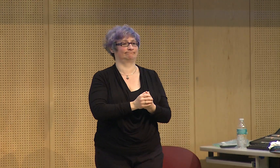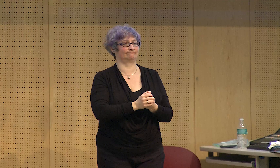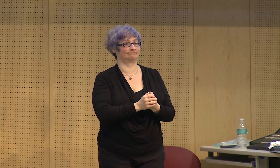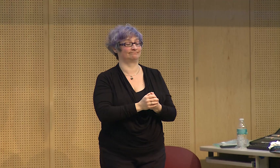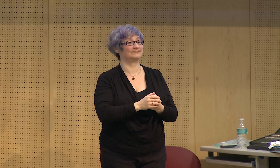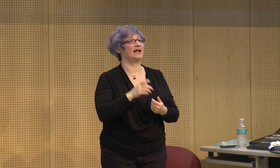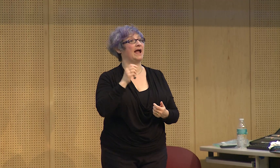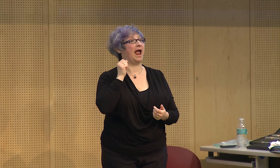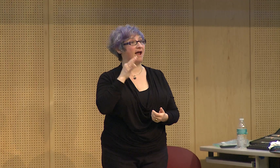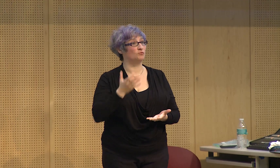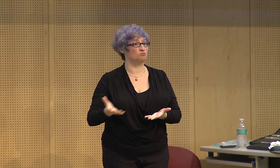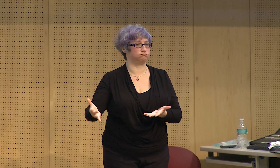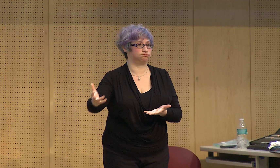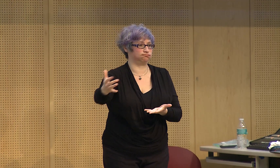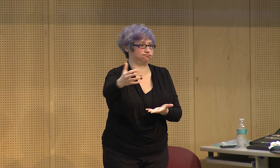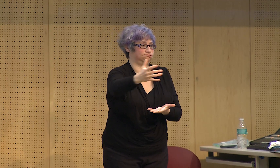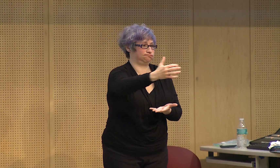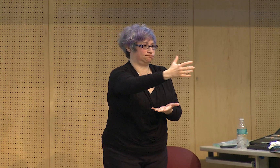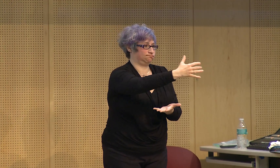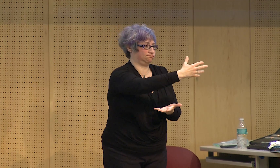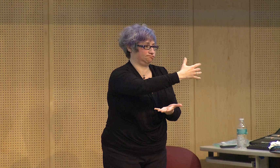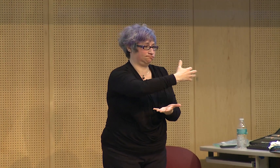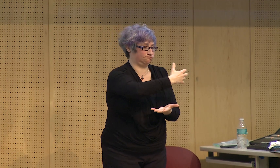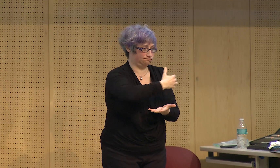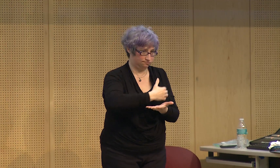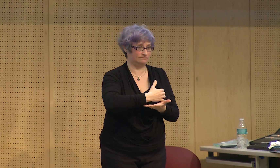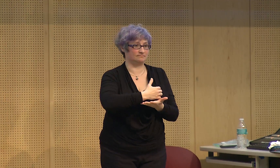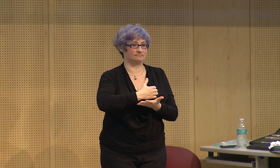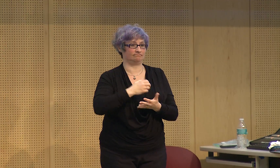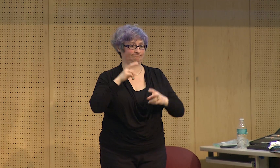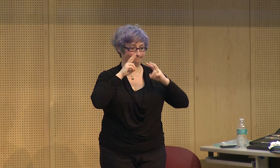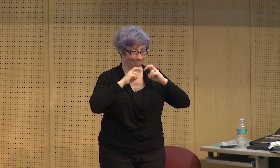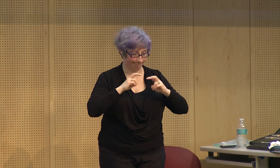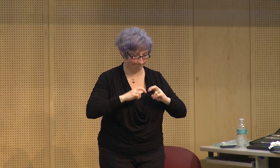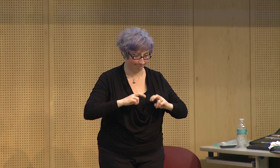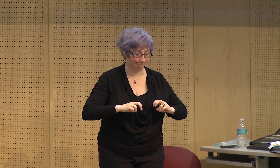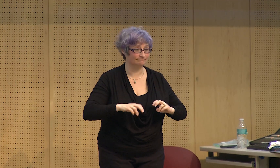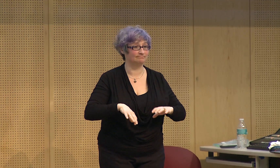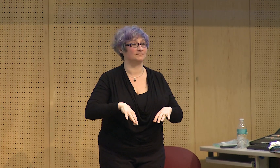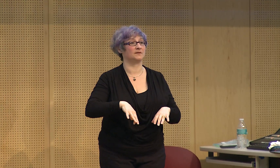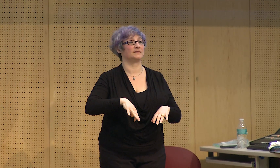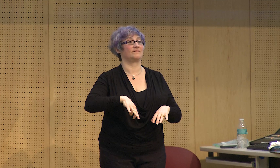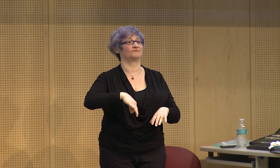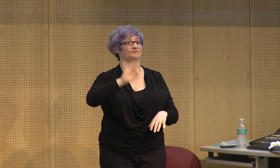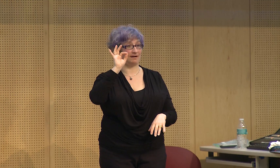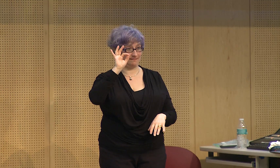However, I did a lit review, and of the findings that we compiled and analyzed,